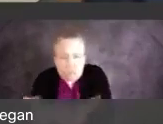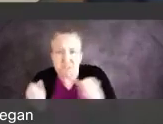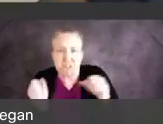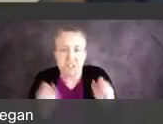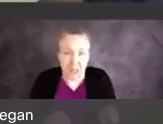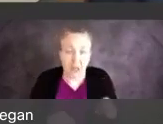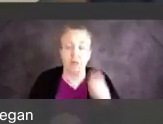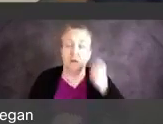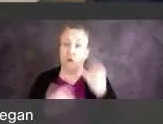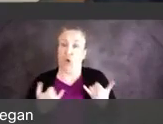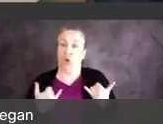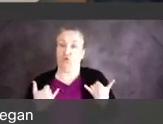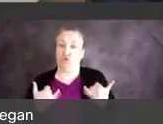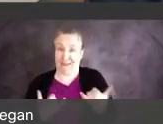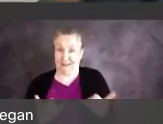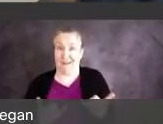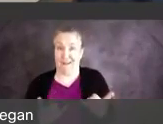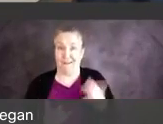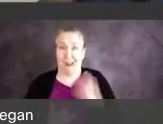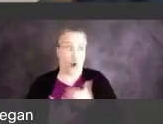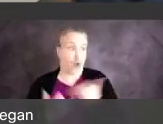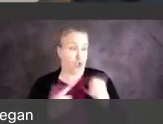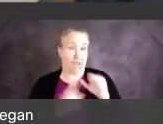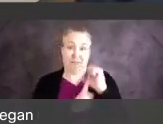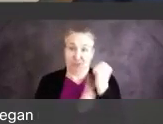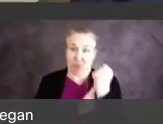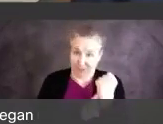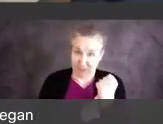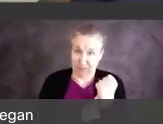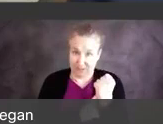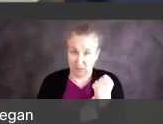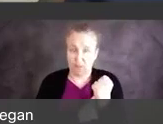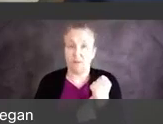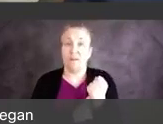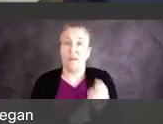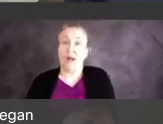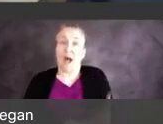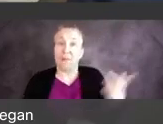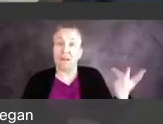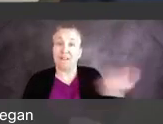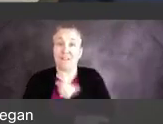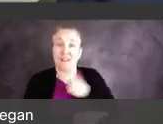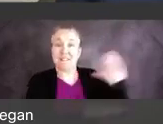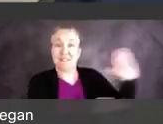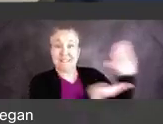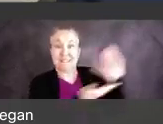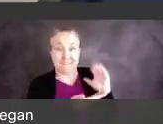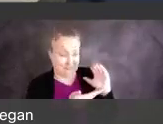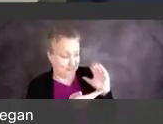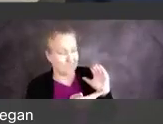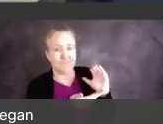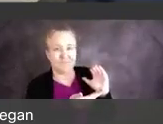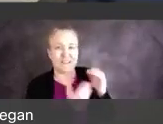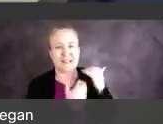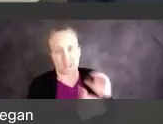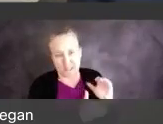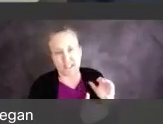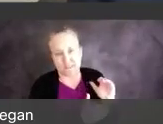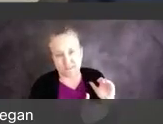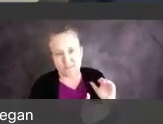in the situation that we're in with a very limited amount of vaccine and knowing that there are the